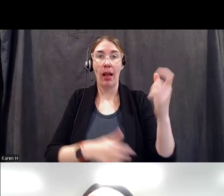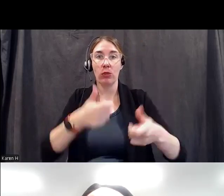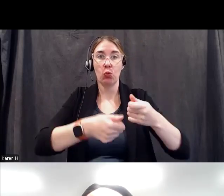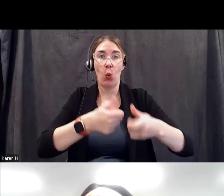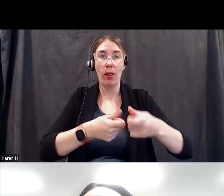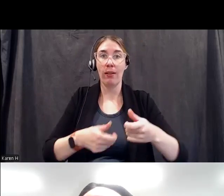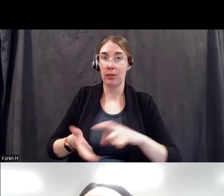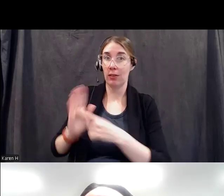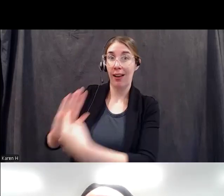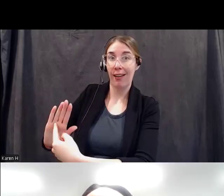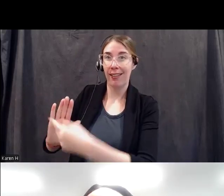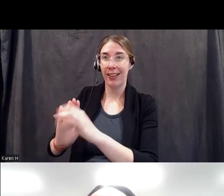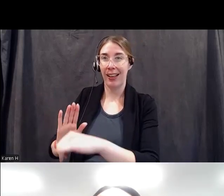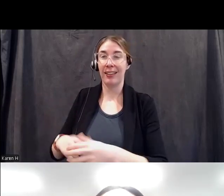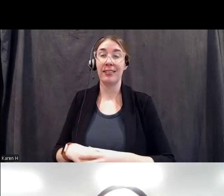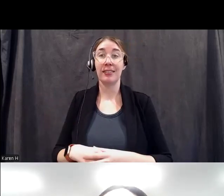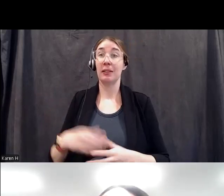So that's me. I'm happy to answer any